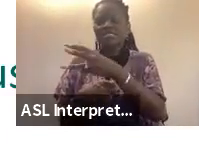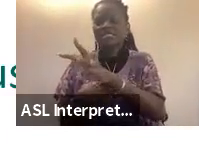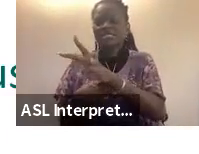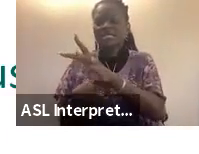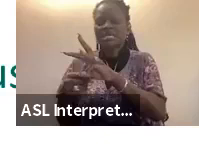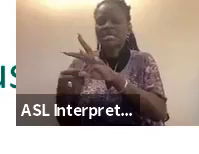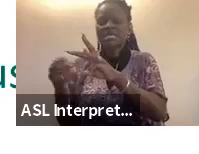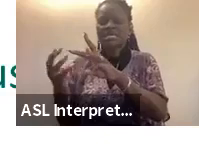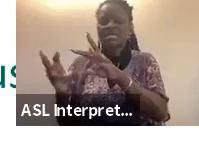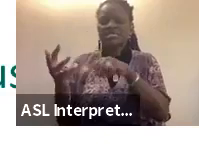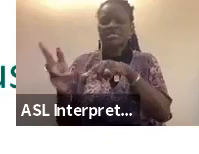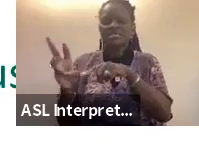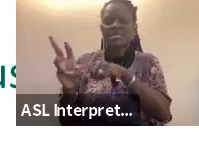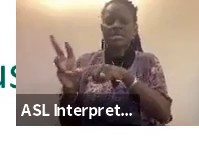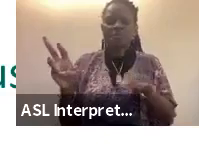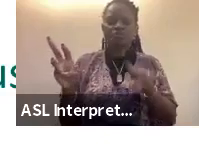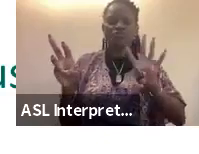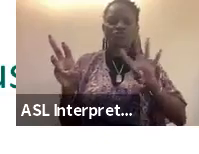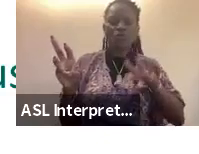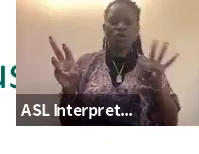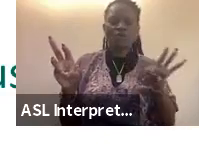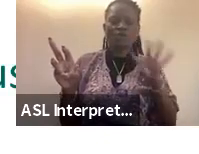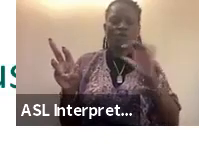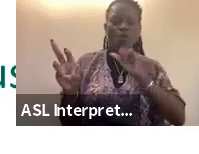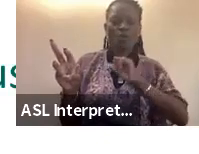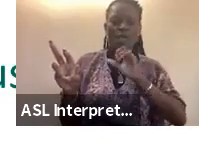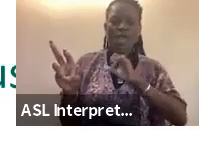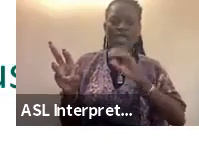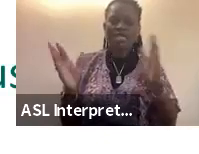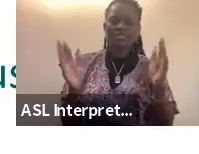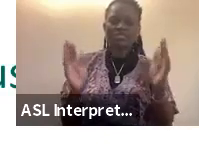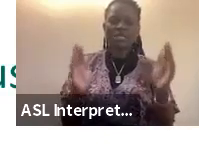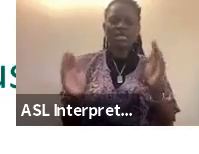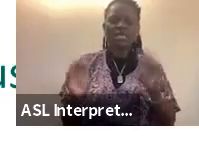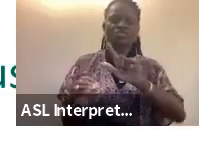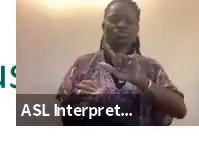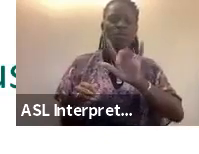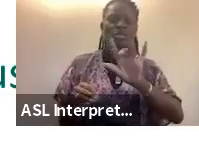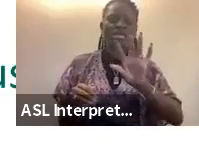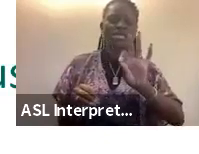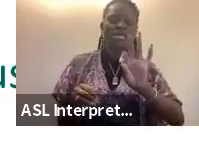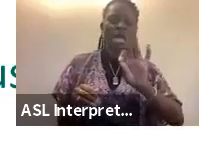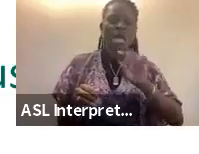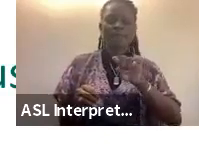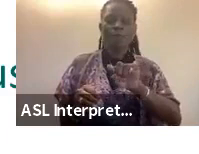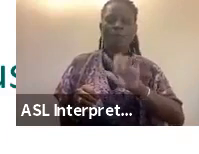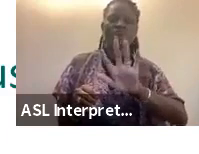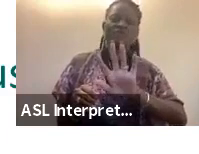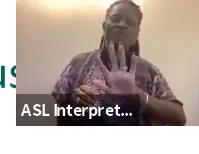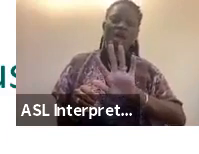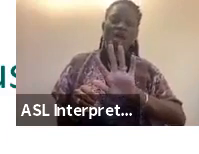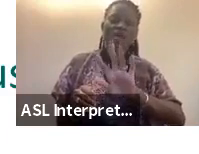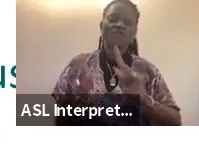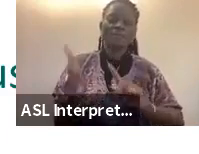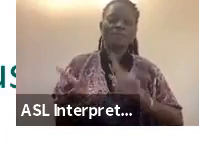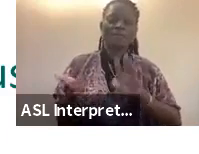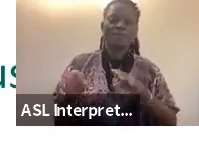The unvaccinated death rate is 29.5 deaths per 100,000 as compared to zero